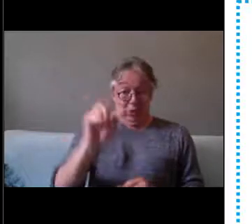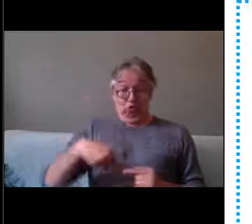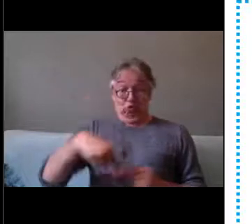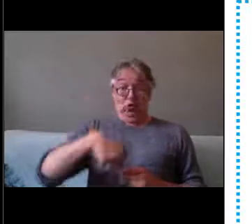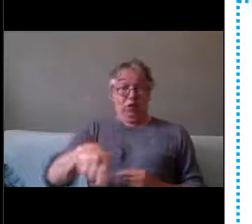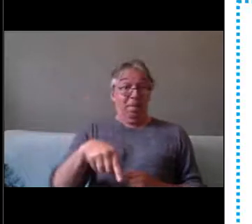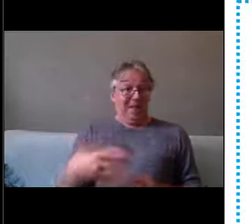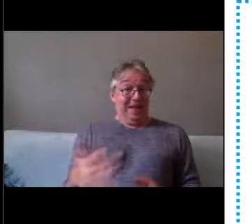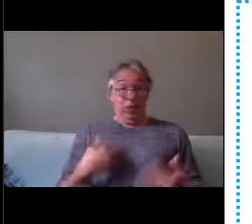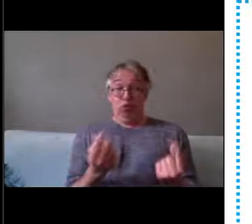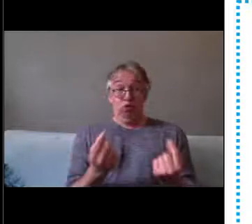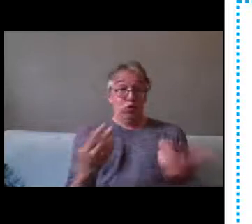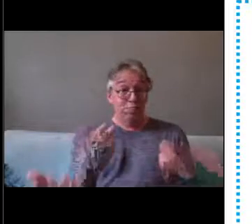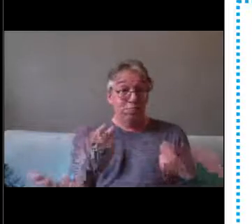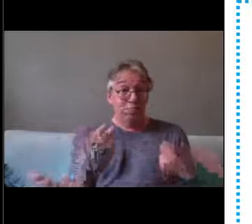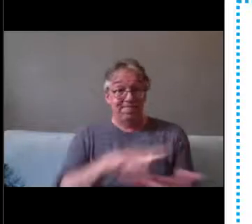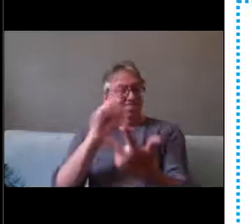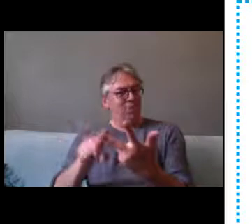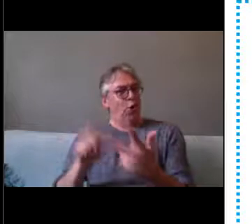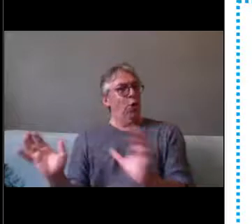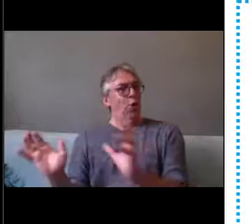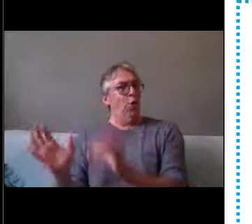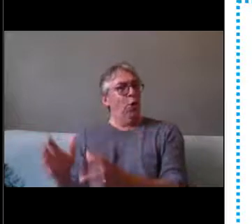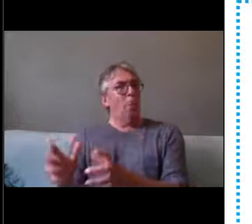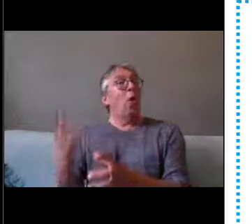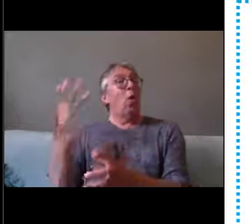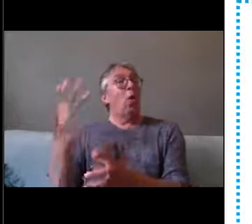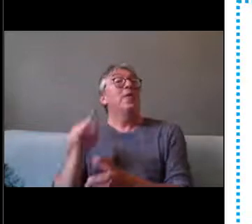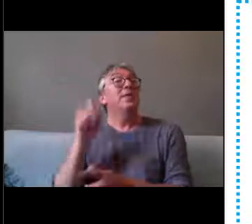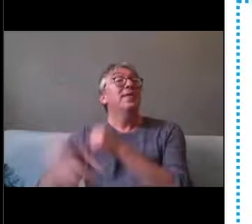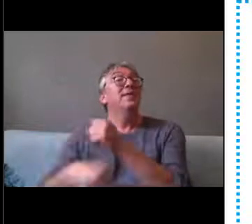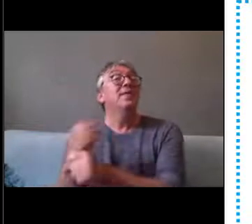So, for the ones that left last year in summer,